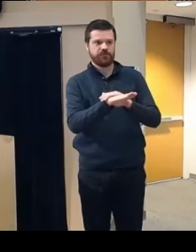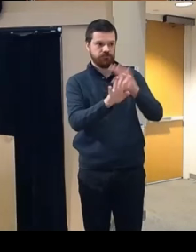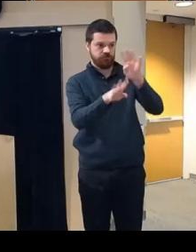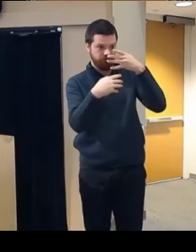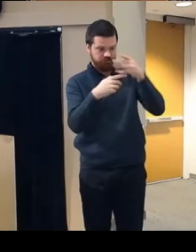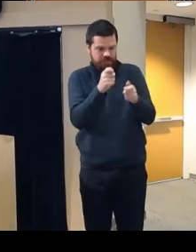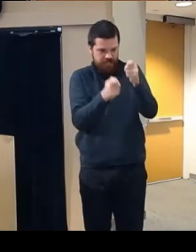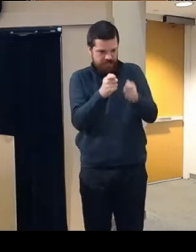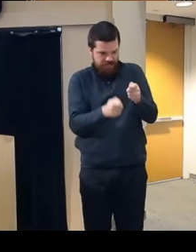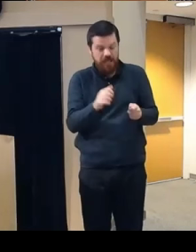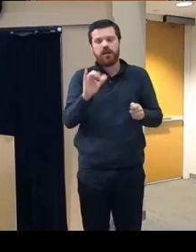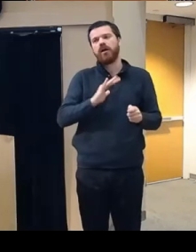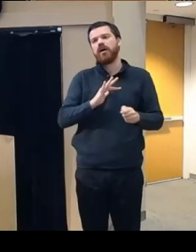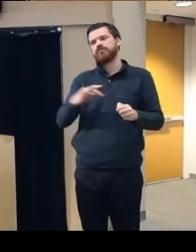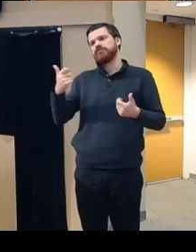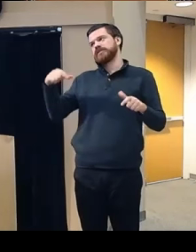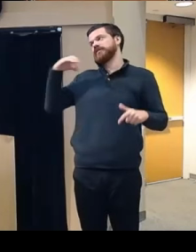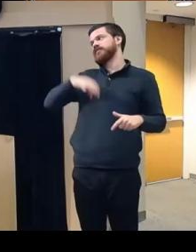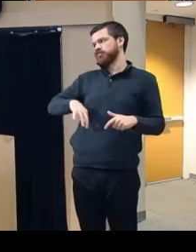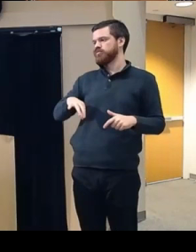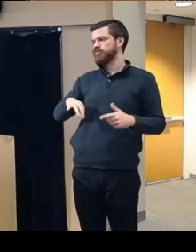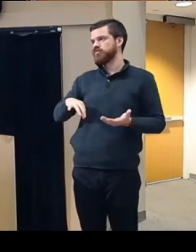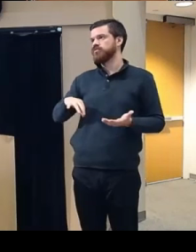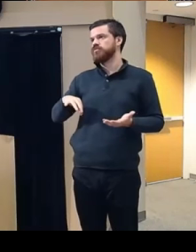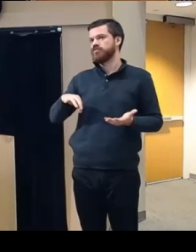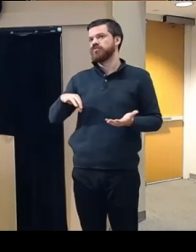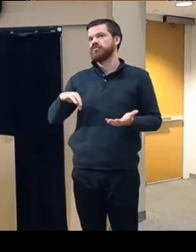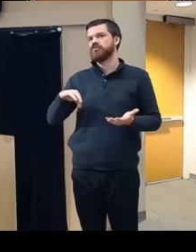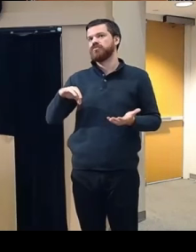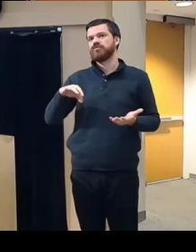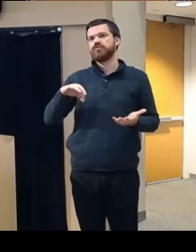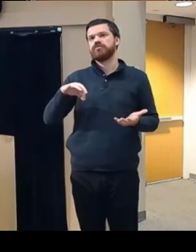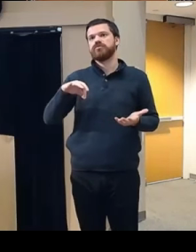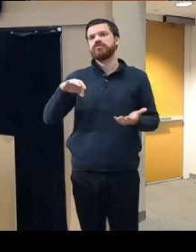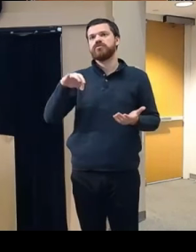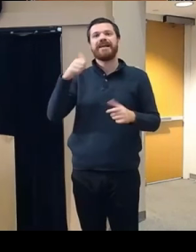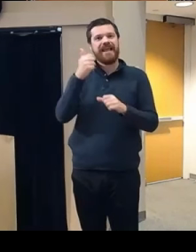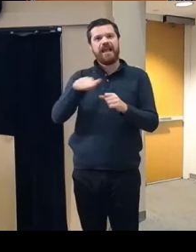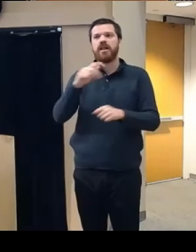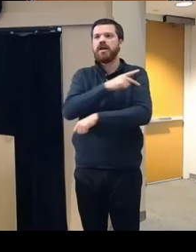that's a huge advantage to be able to um put anything in patient centered language in terms